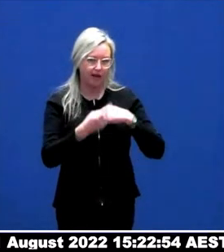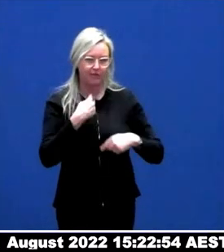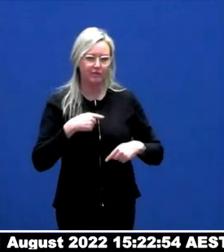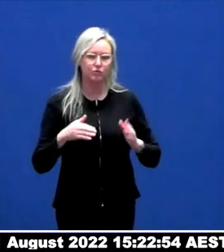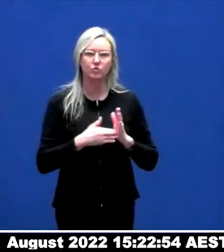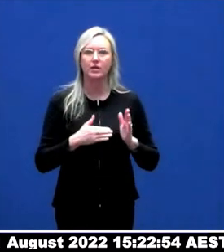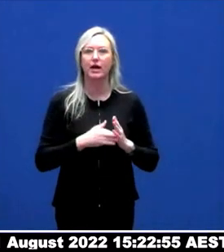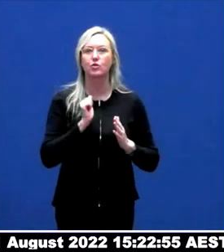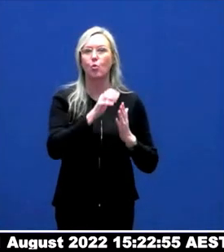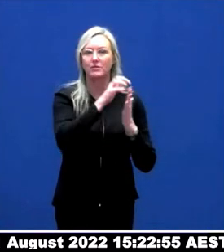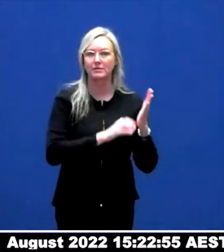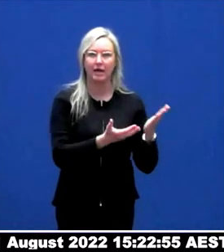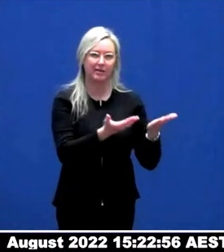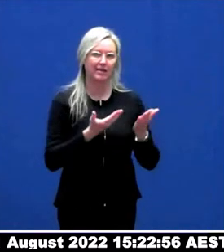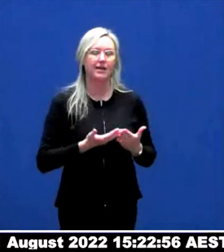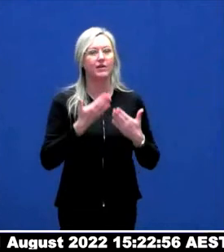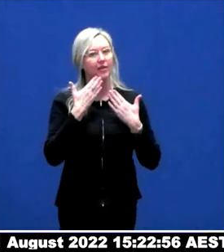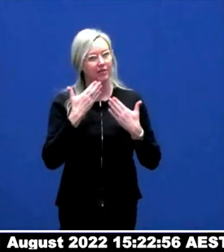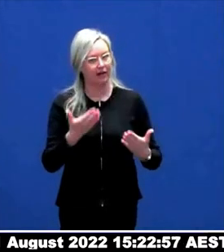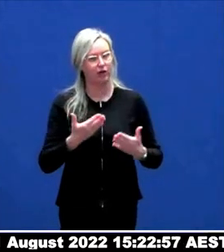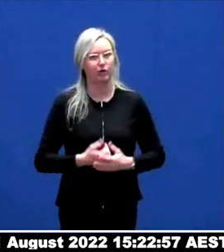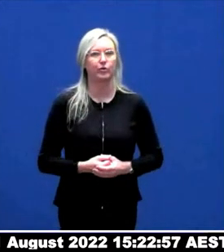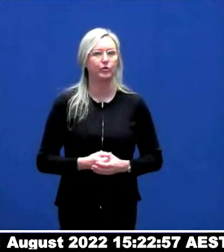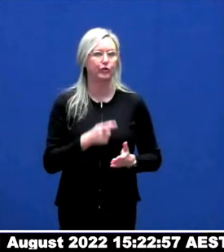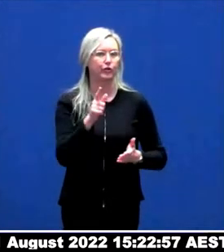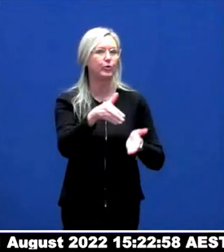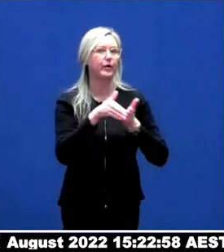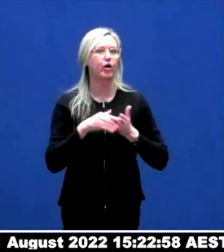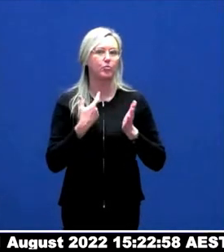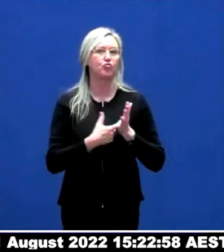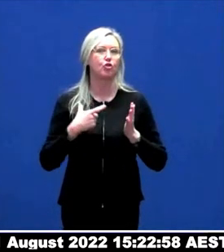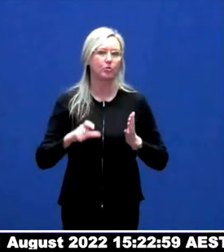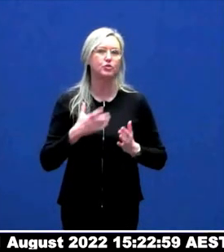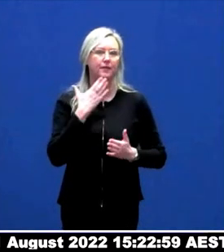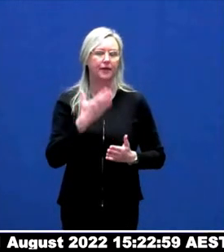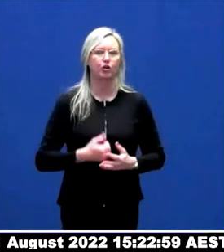We very much appreciate the assistance you've given to the Royal Commission. Thank you very much. LISA SHORT: Thank you, Chair.